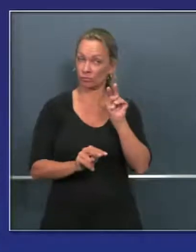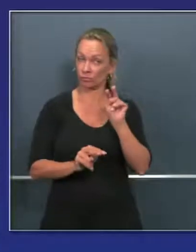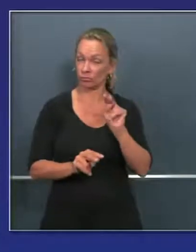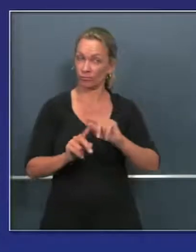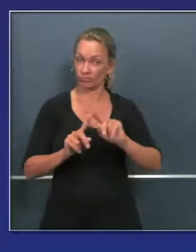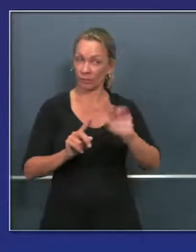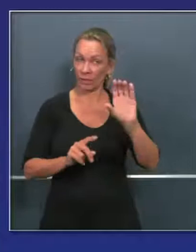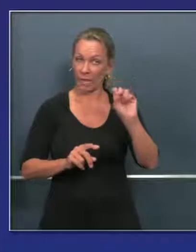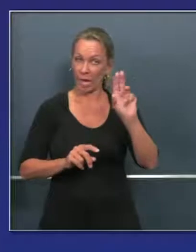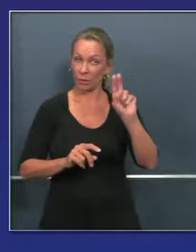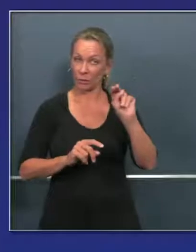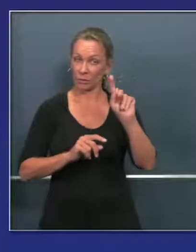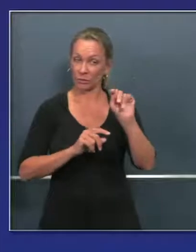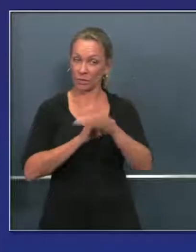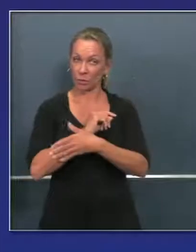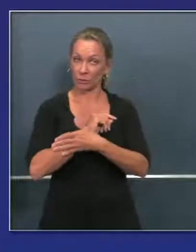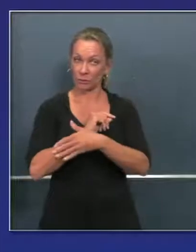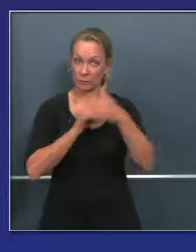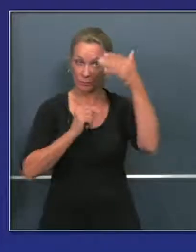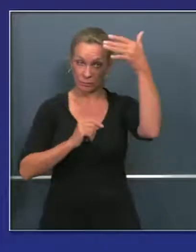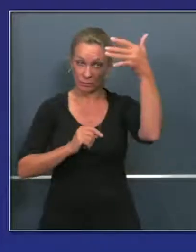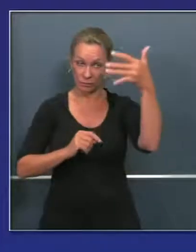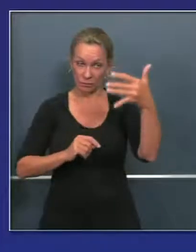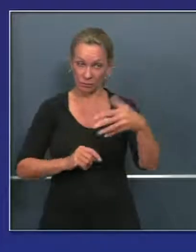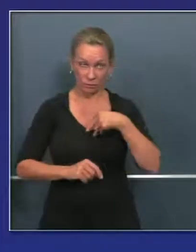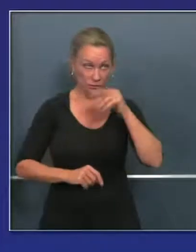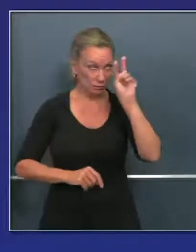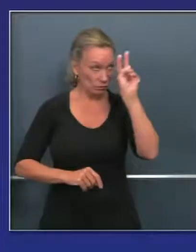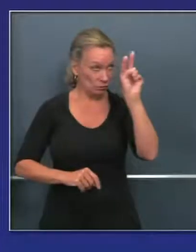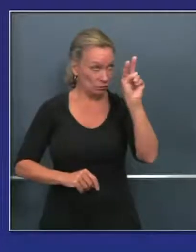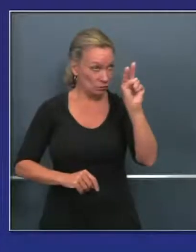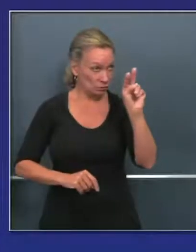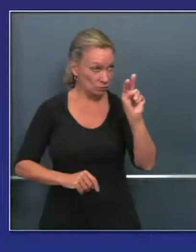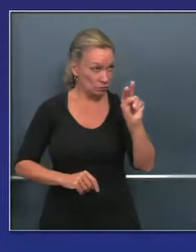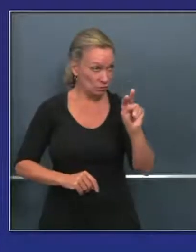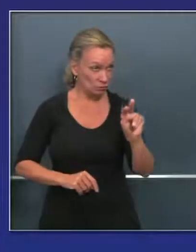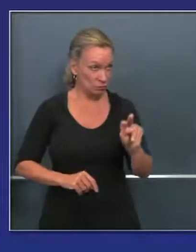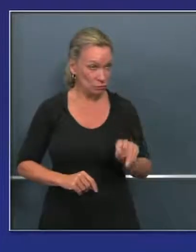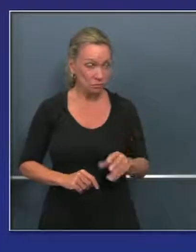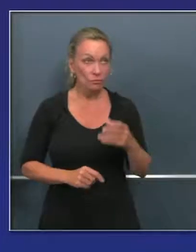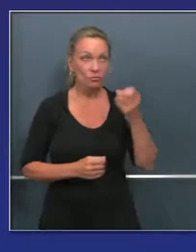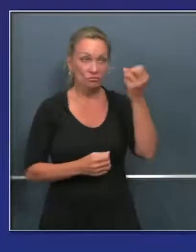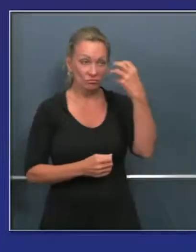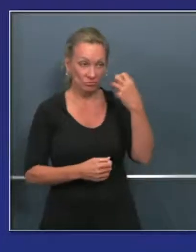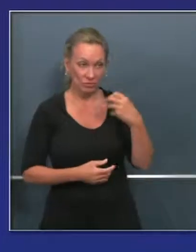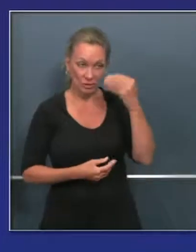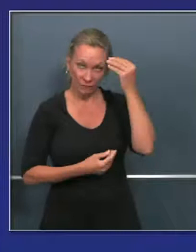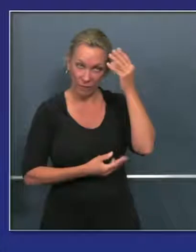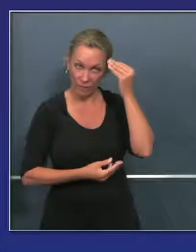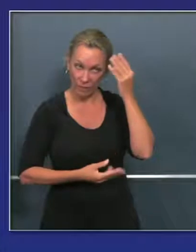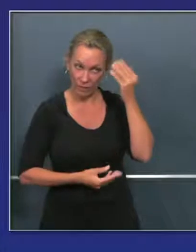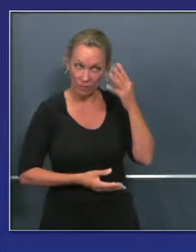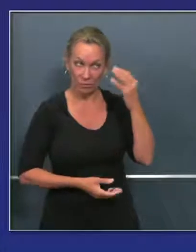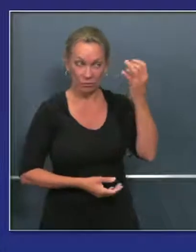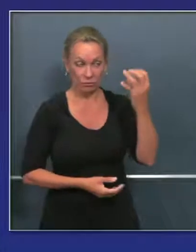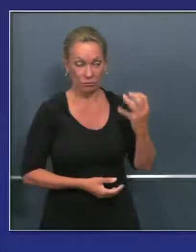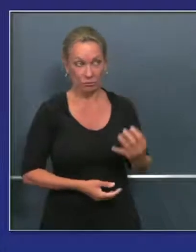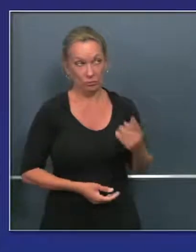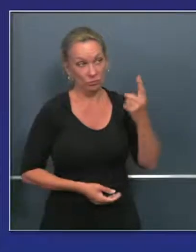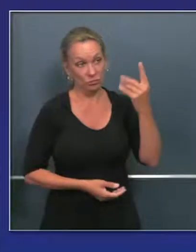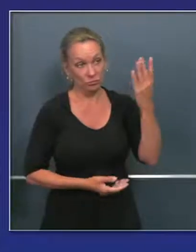counties to declare that they have both the level of epidemiologic data that is in good shape plus